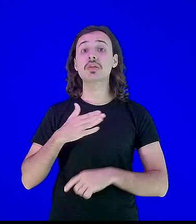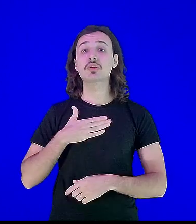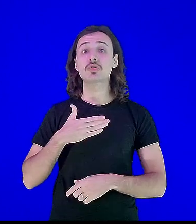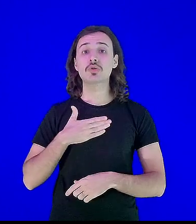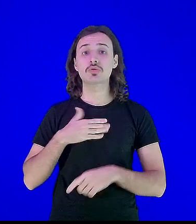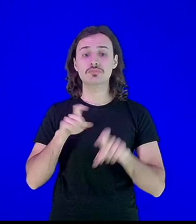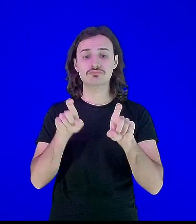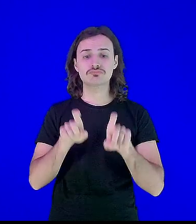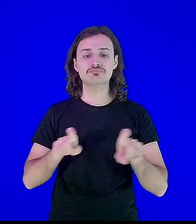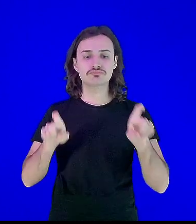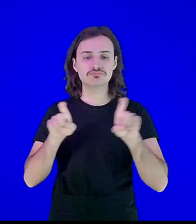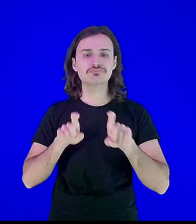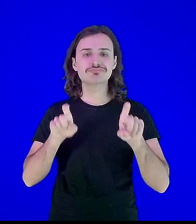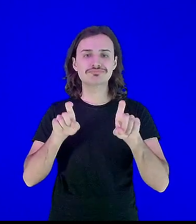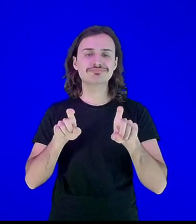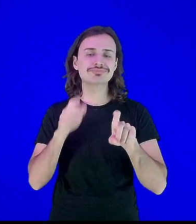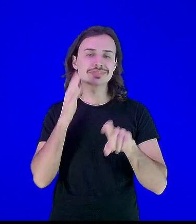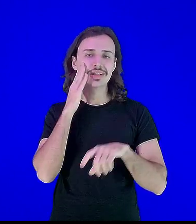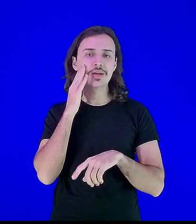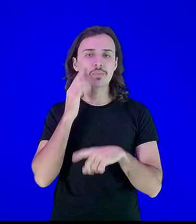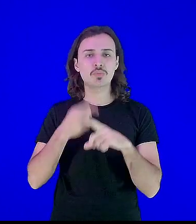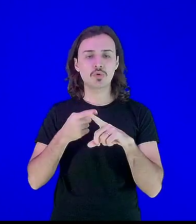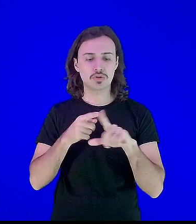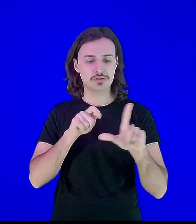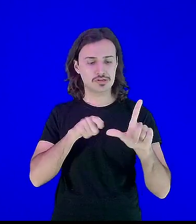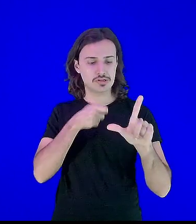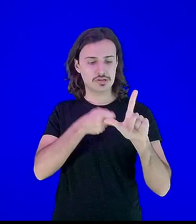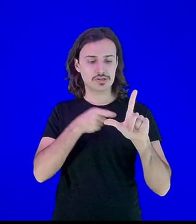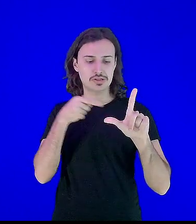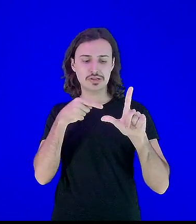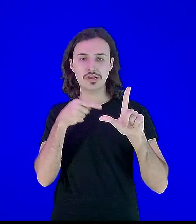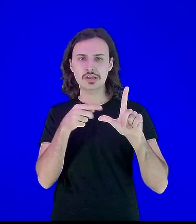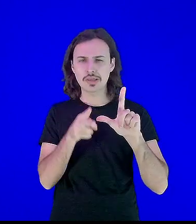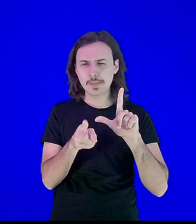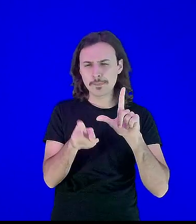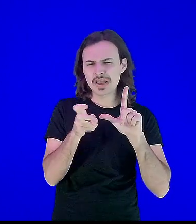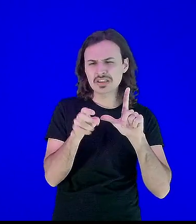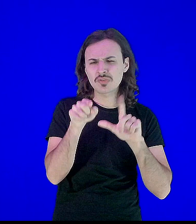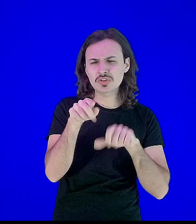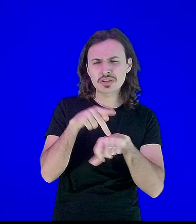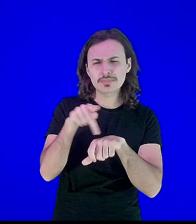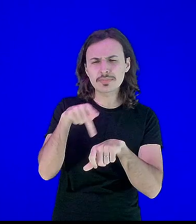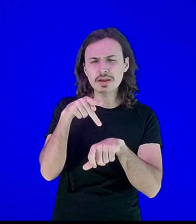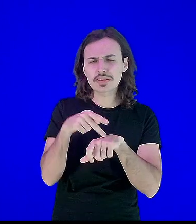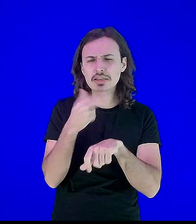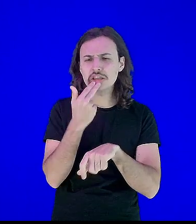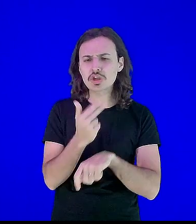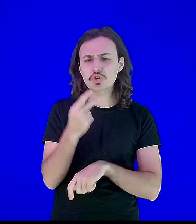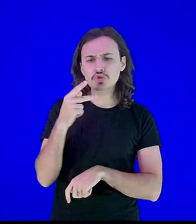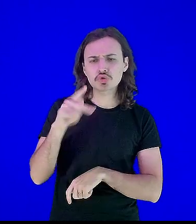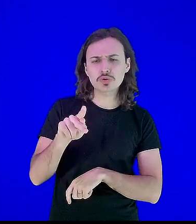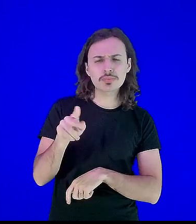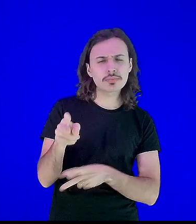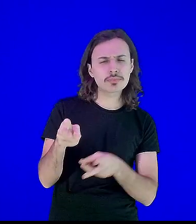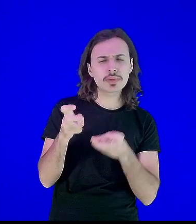to recognize your local language and translate the website to your language